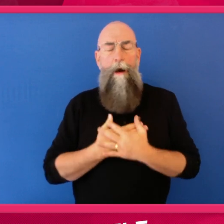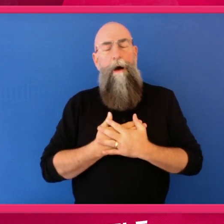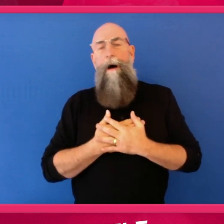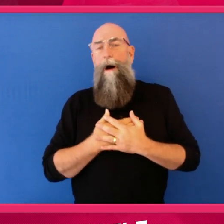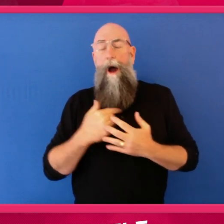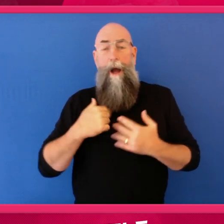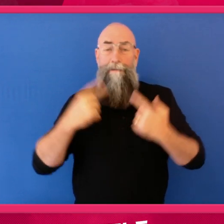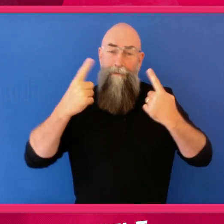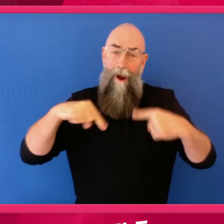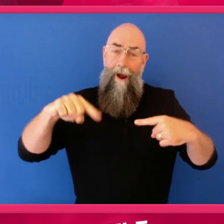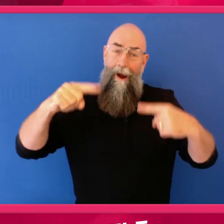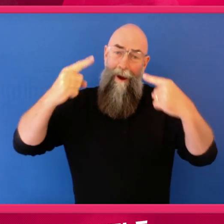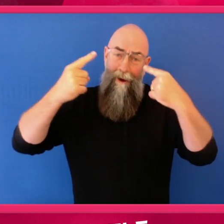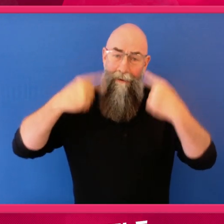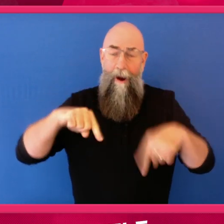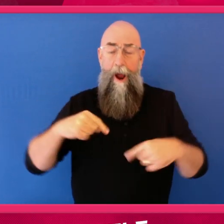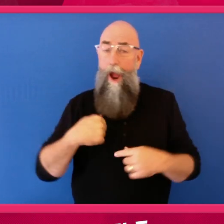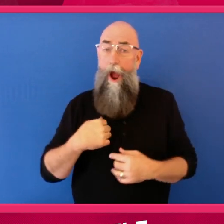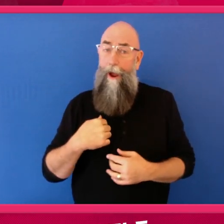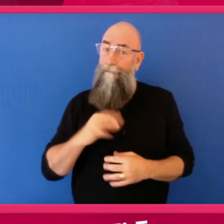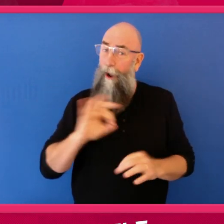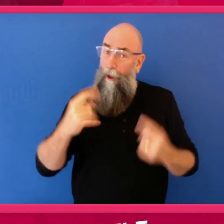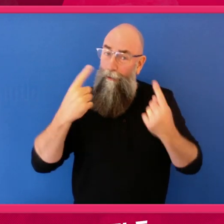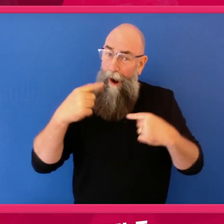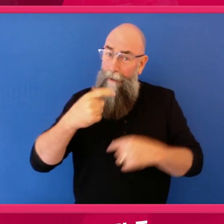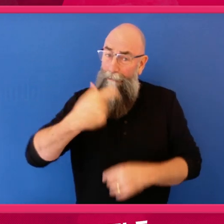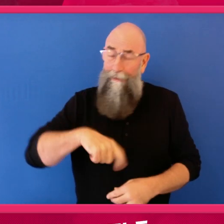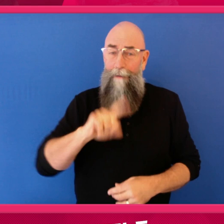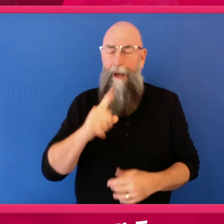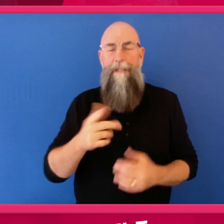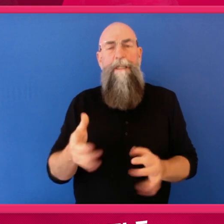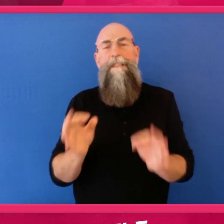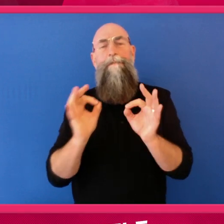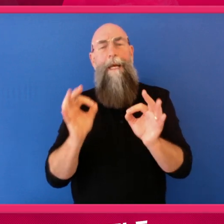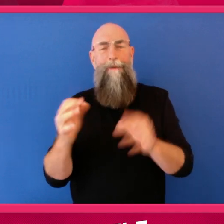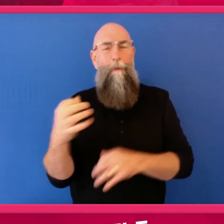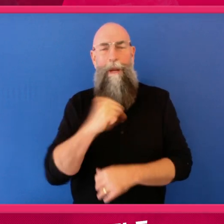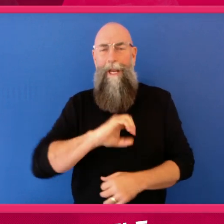yeah, it was super special. Kurt Fearnley: Rowan, we're going to go back